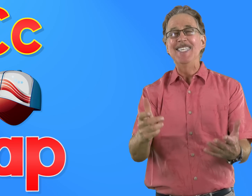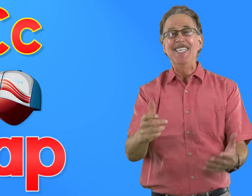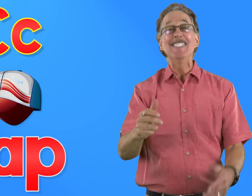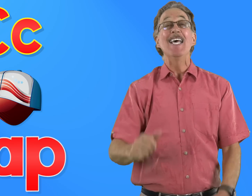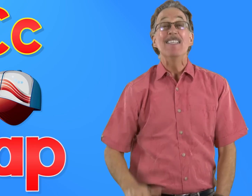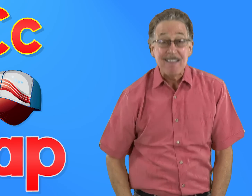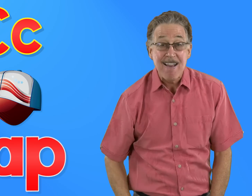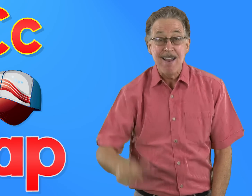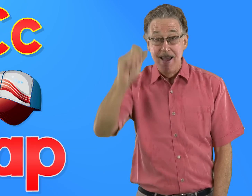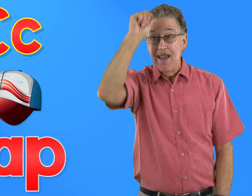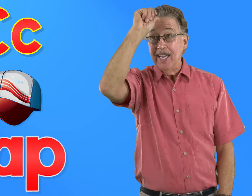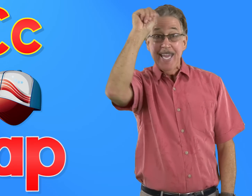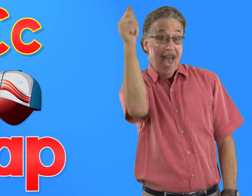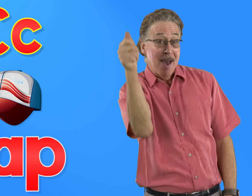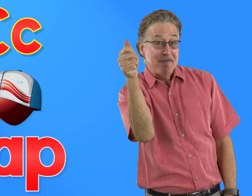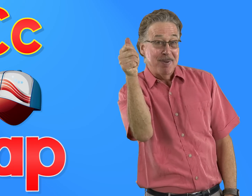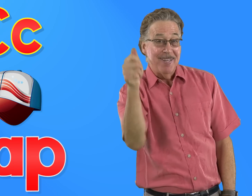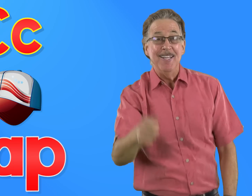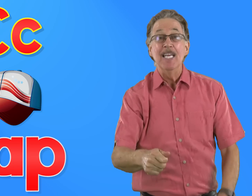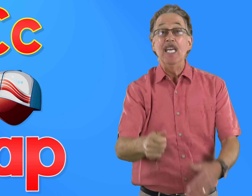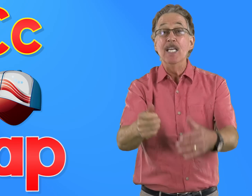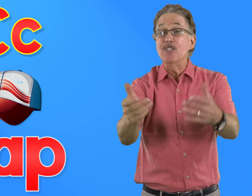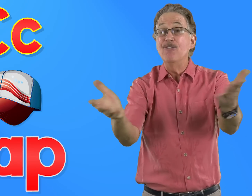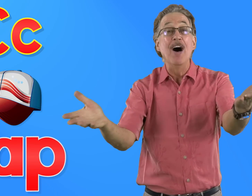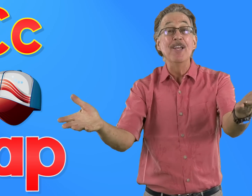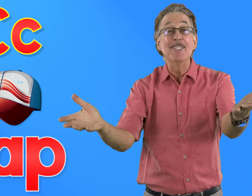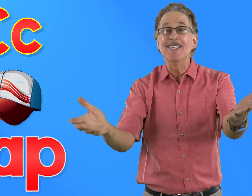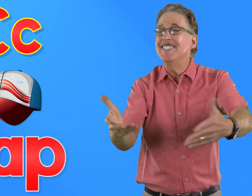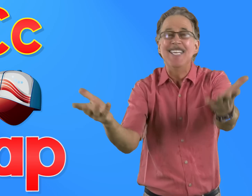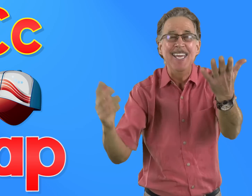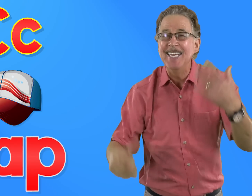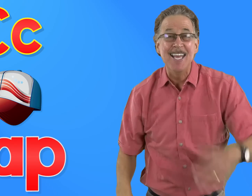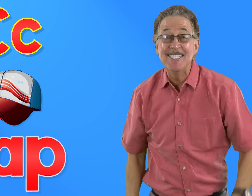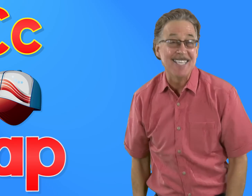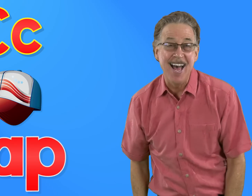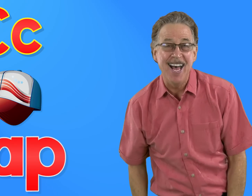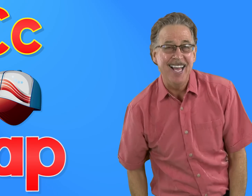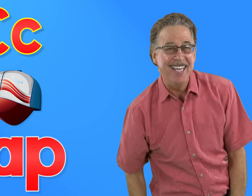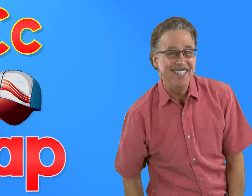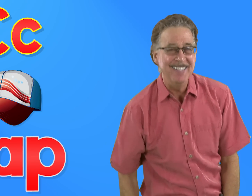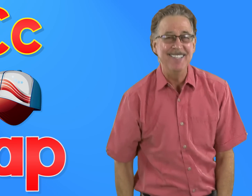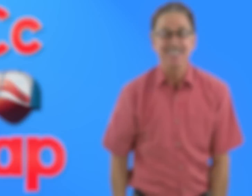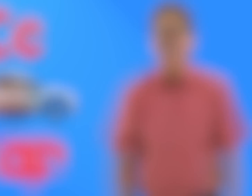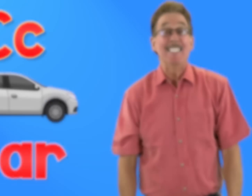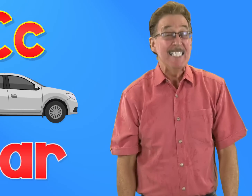Cc says /c/ cap It's fun to sing and sign